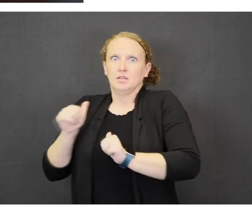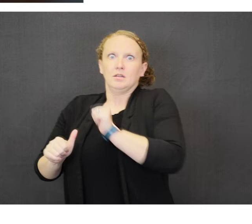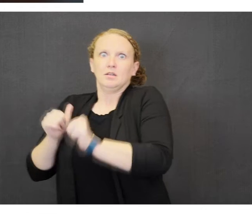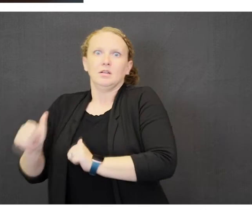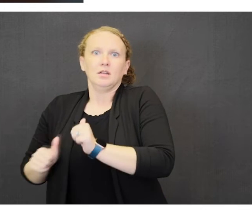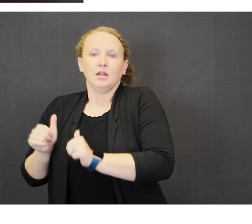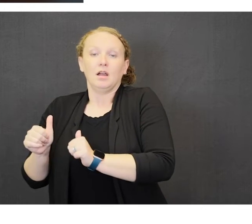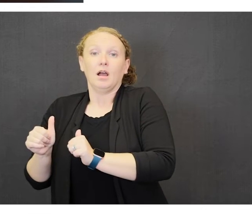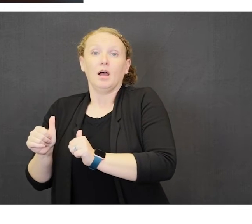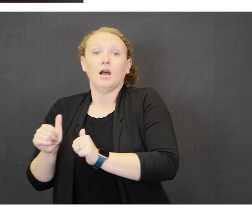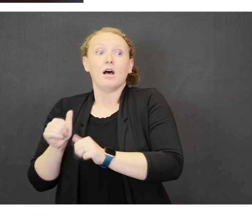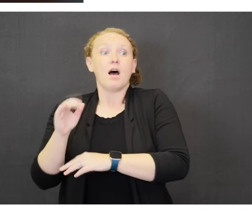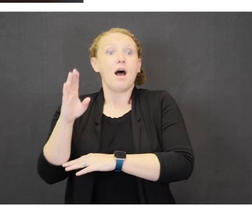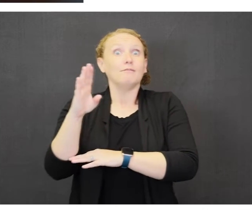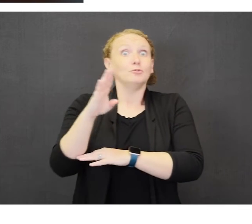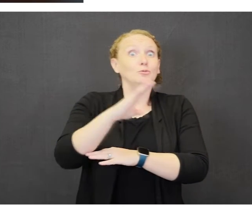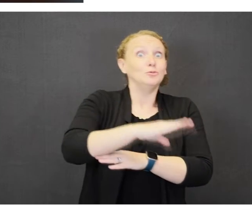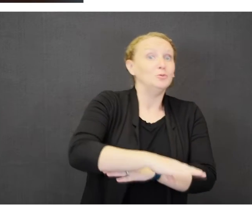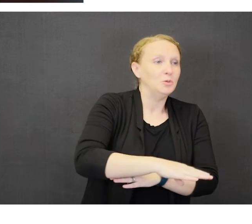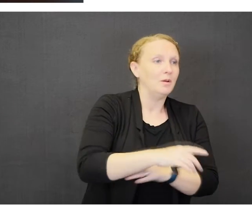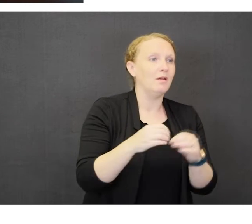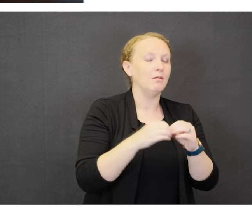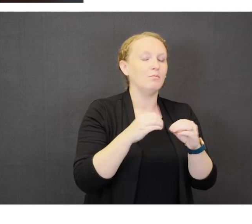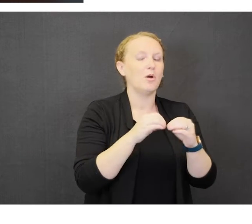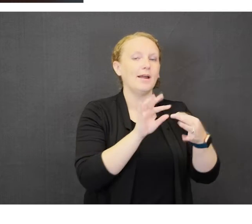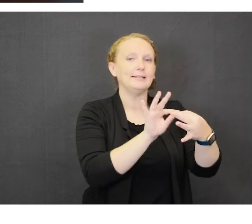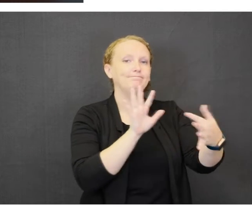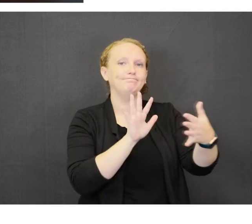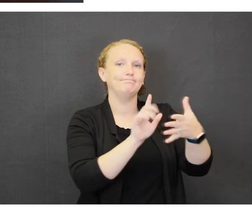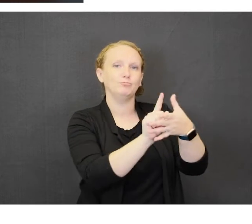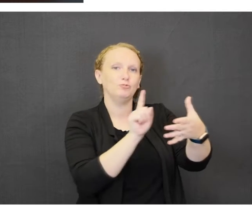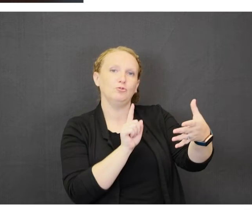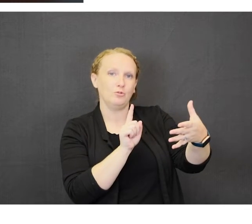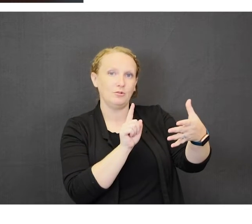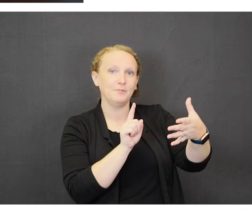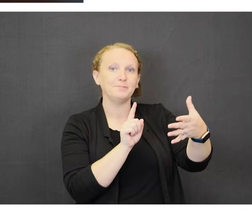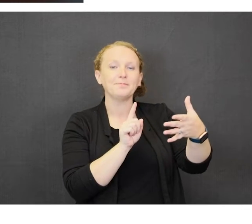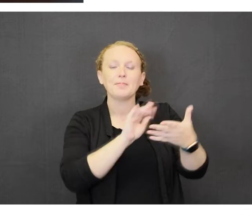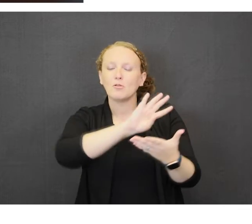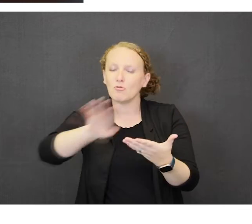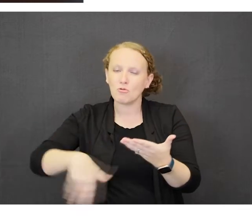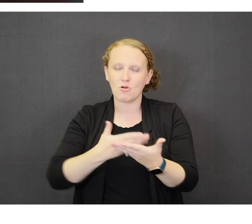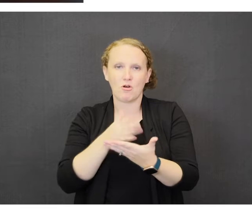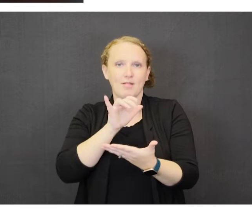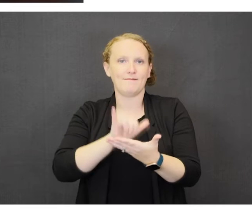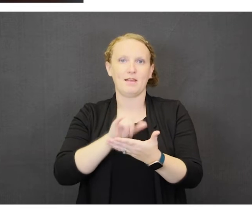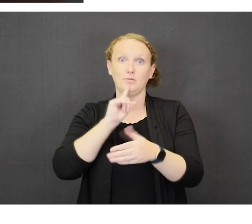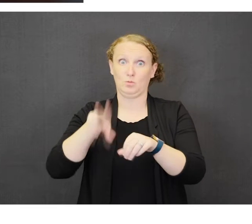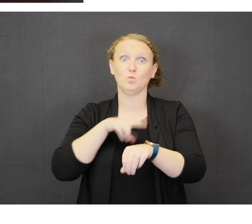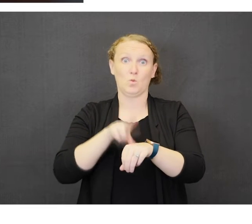All of this is a normal response to a perception of a threat or a challenge